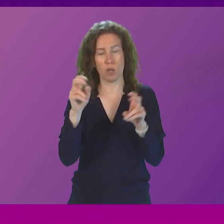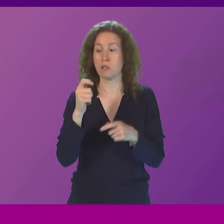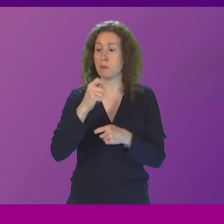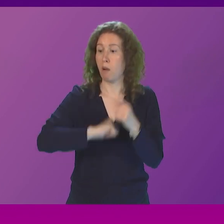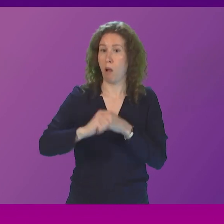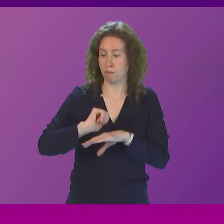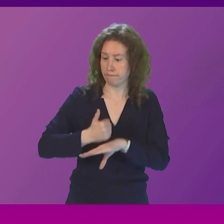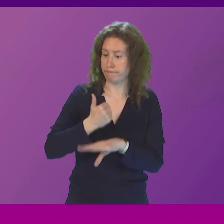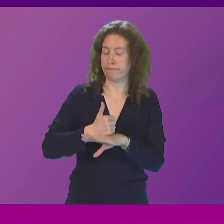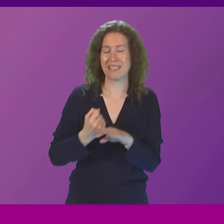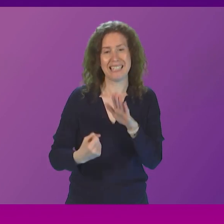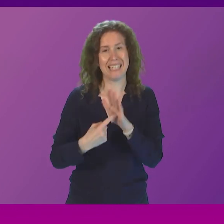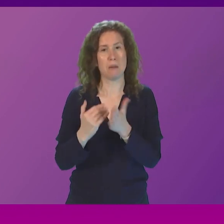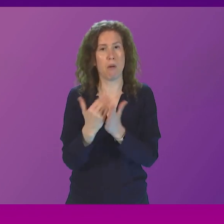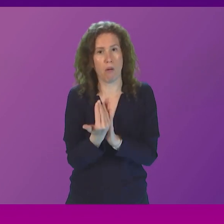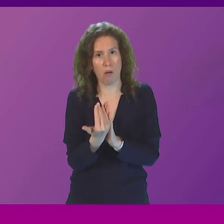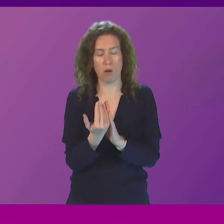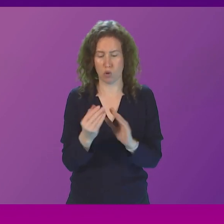key part of the remobilisation of the NHS.